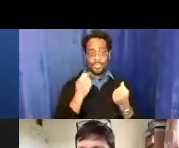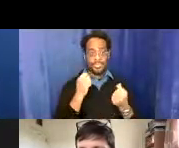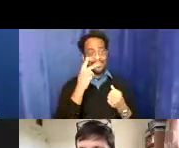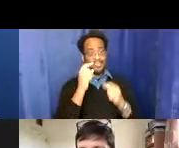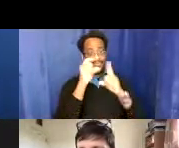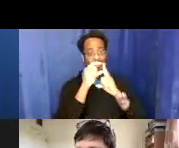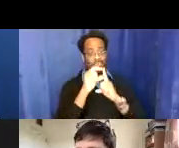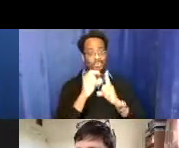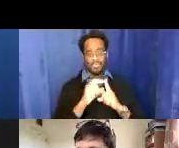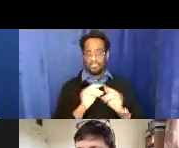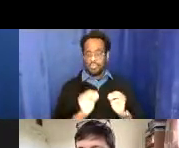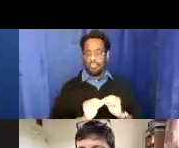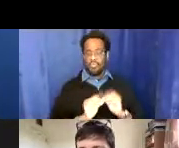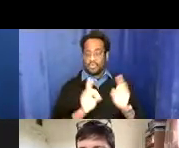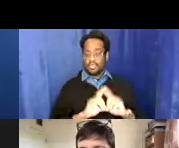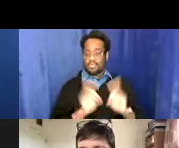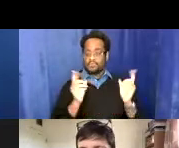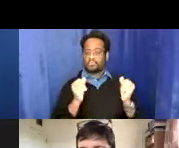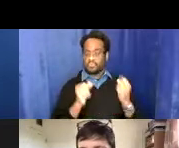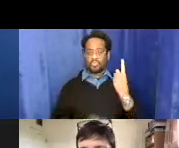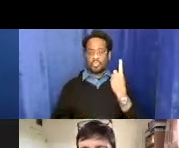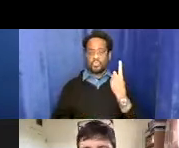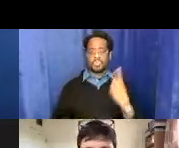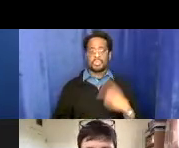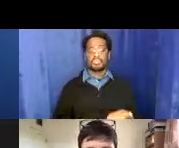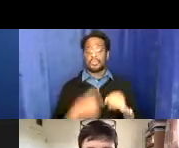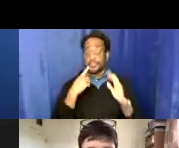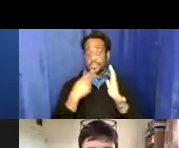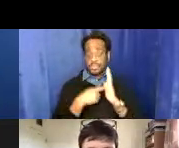So you know the story when you see a certain words and you see the signs sometimes you